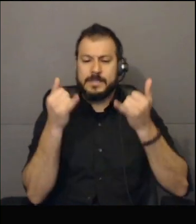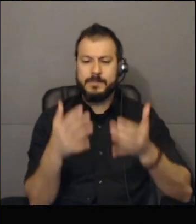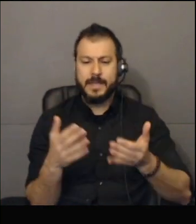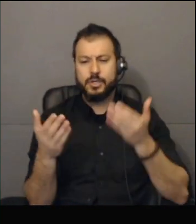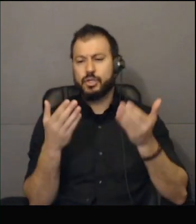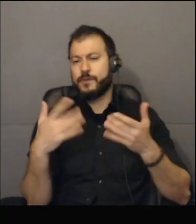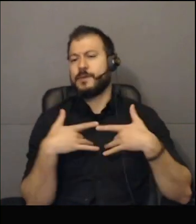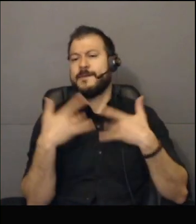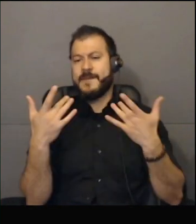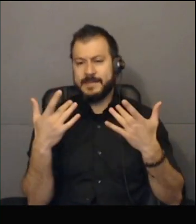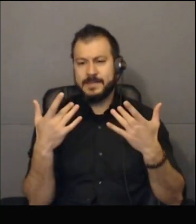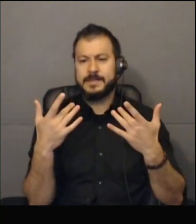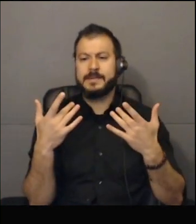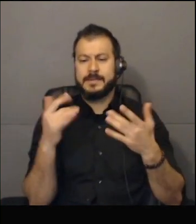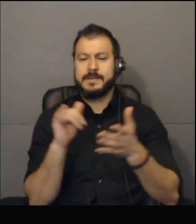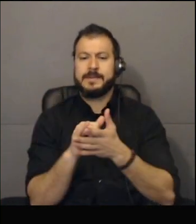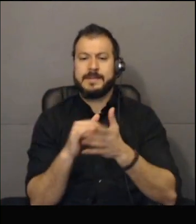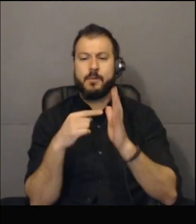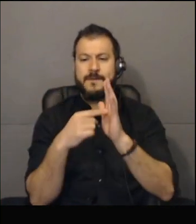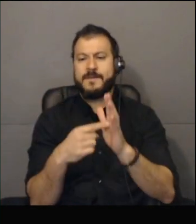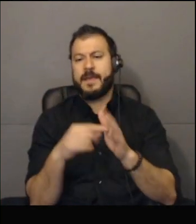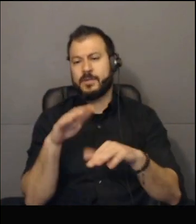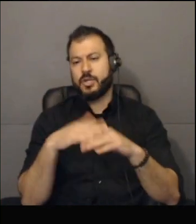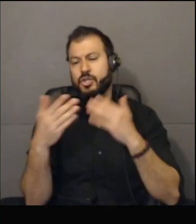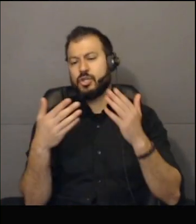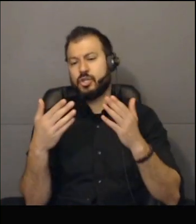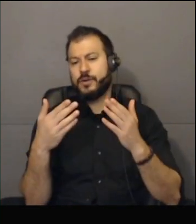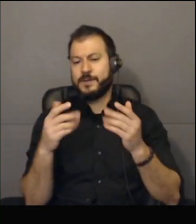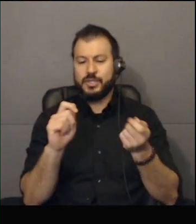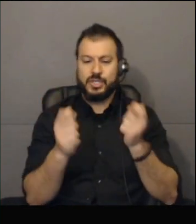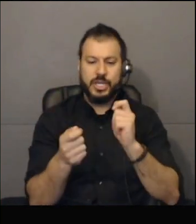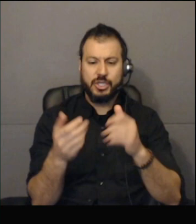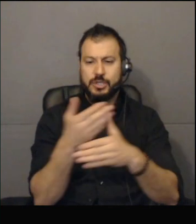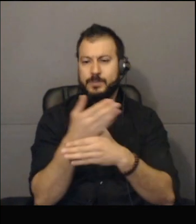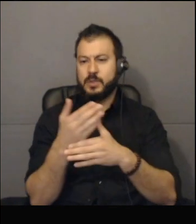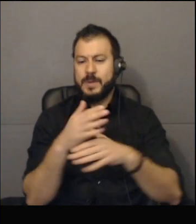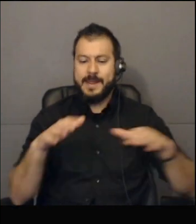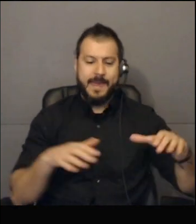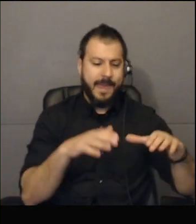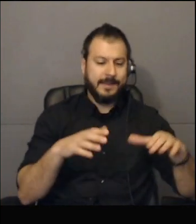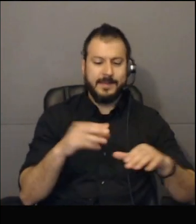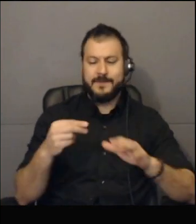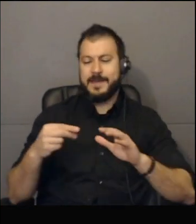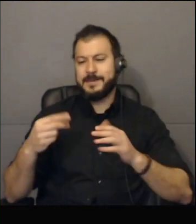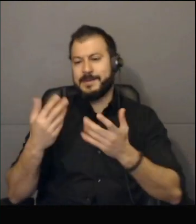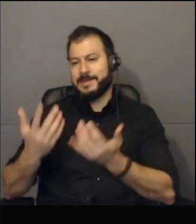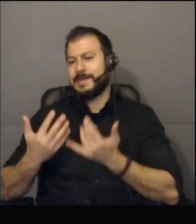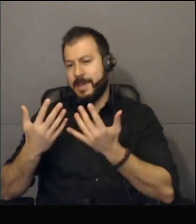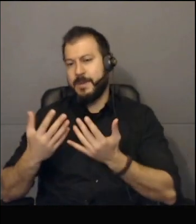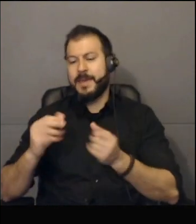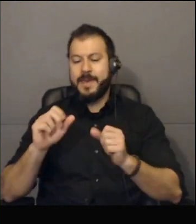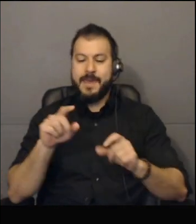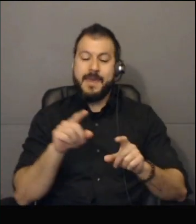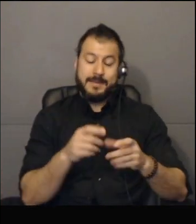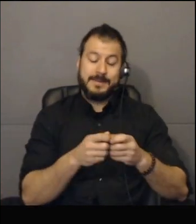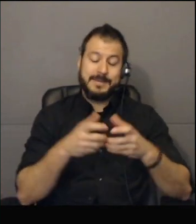that reflect on server state changes between active and standby, as well as scaling value changes.